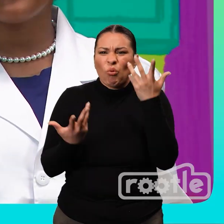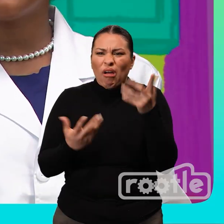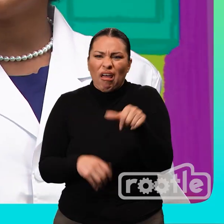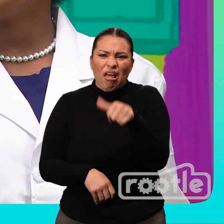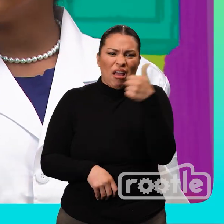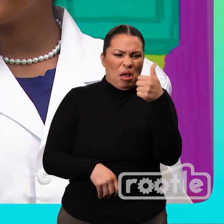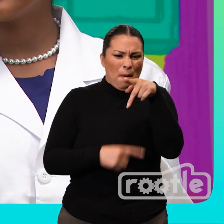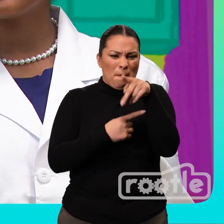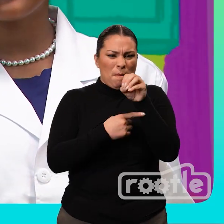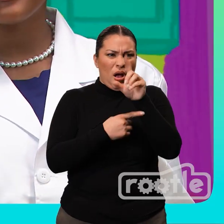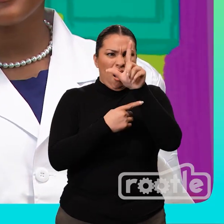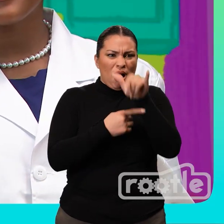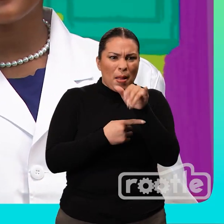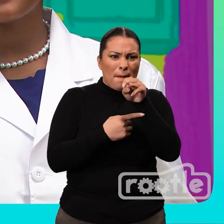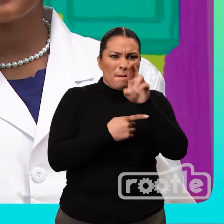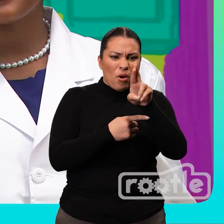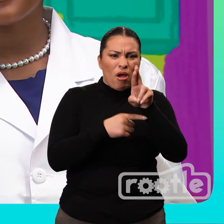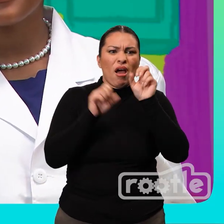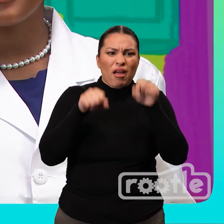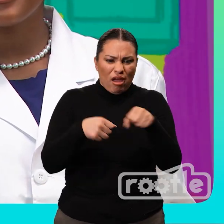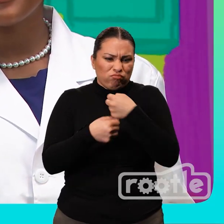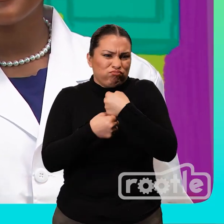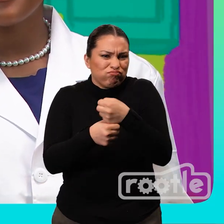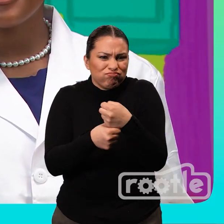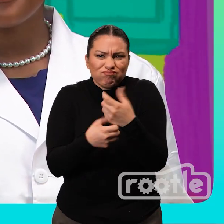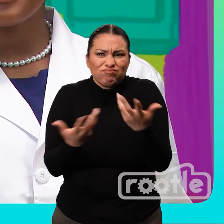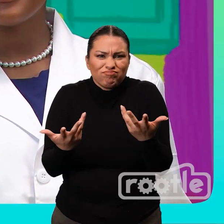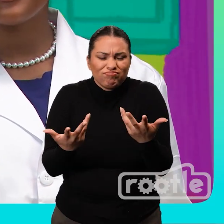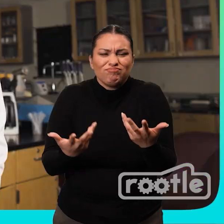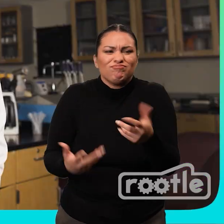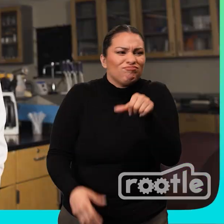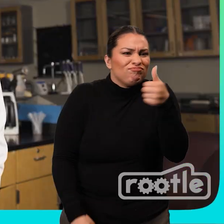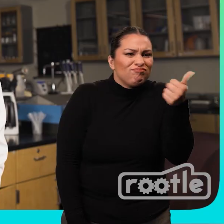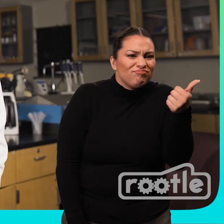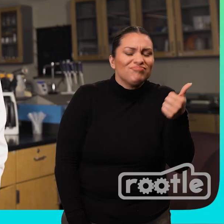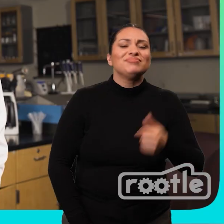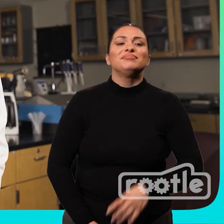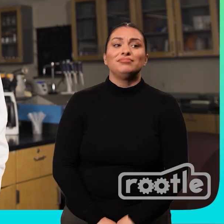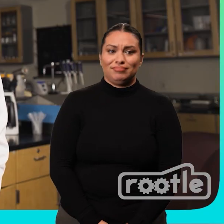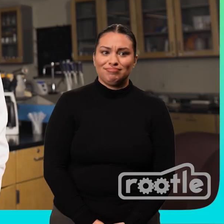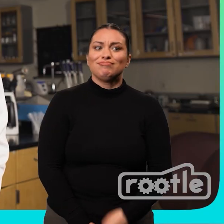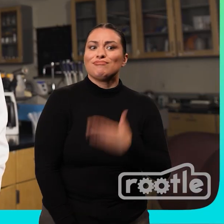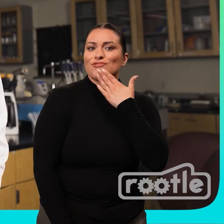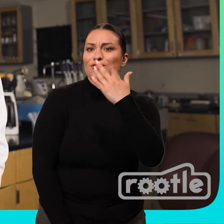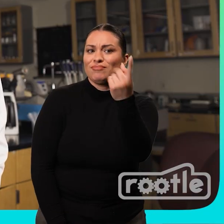So we were wondering-- What else can you make with polymers? Wow, great question.